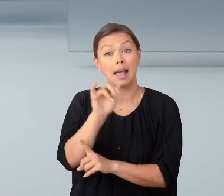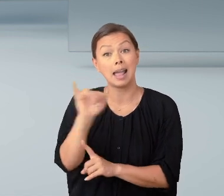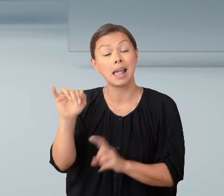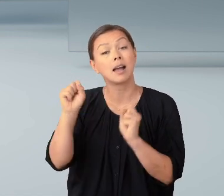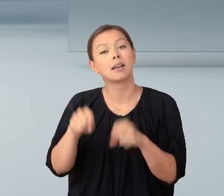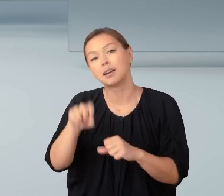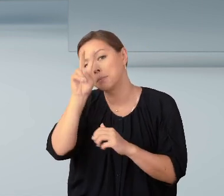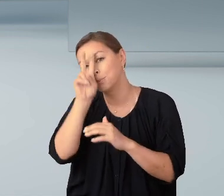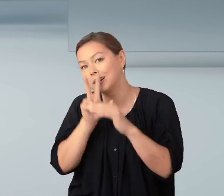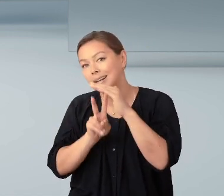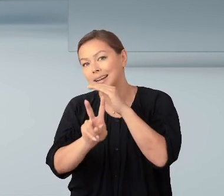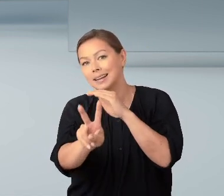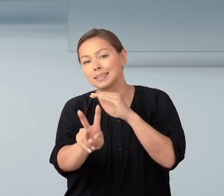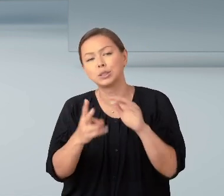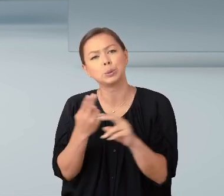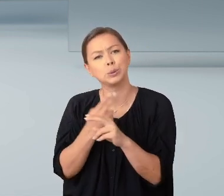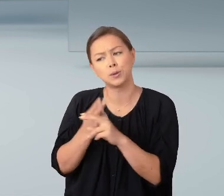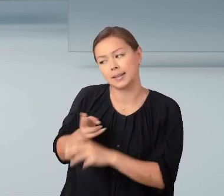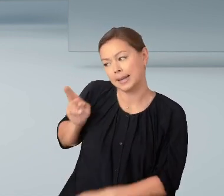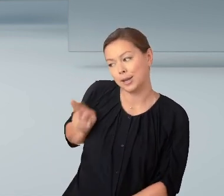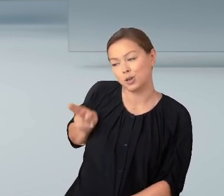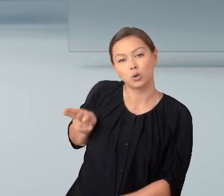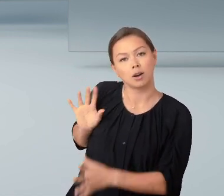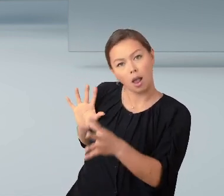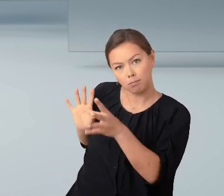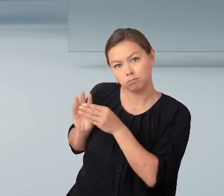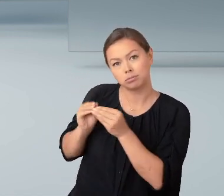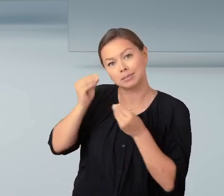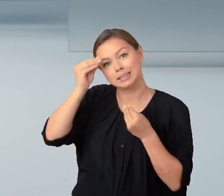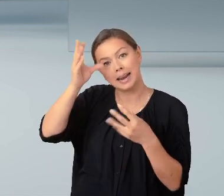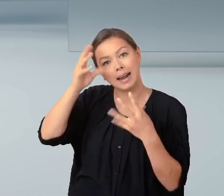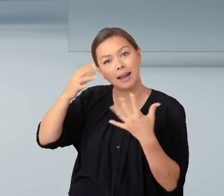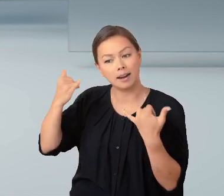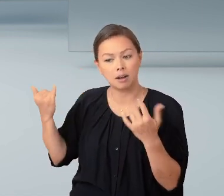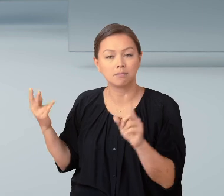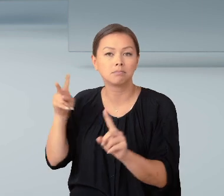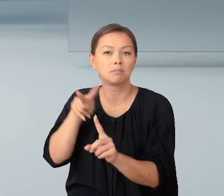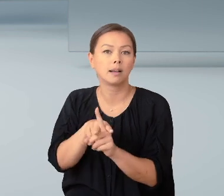data to help you avoid stockouts. Based on the forecast and inventory